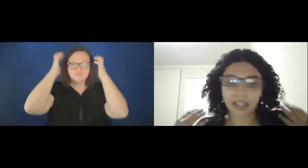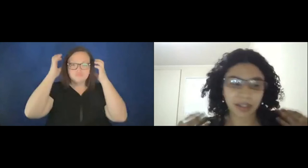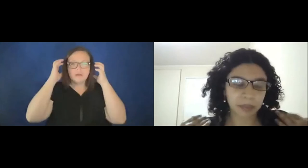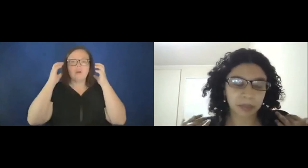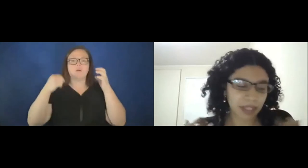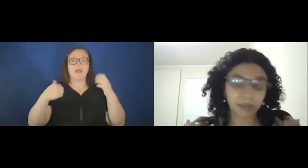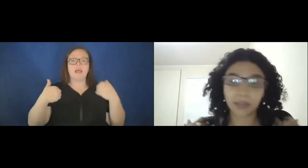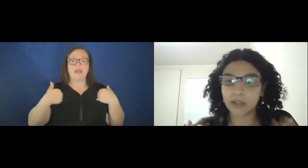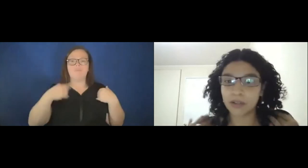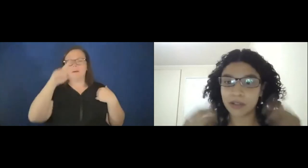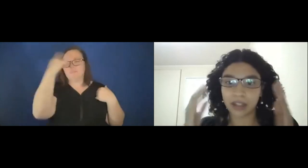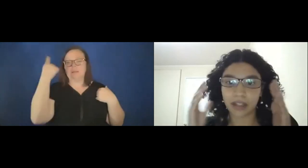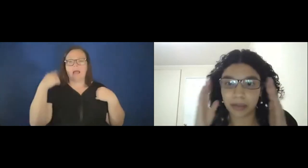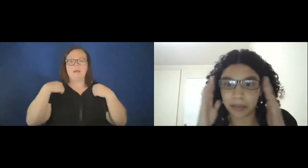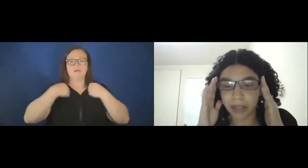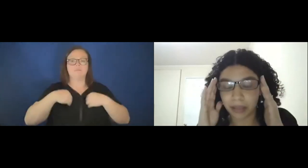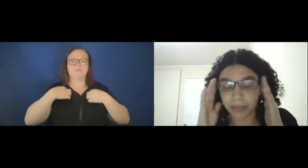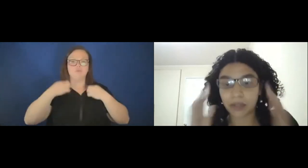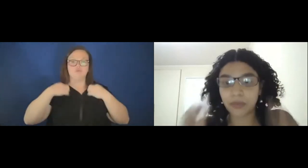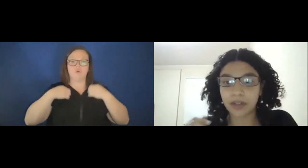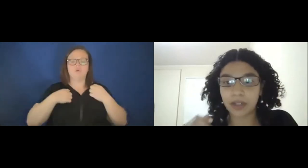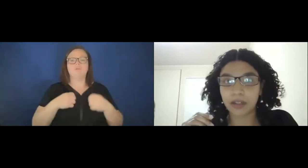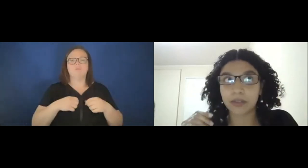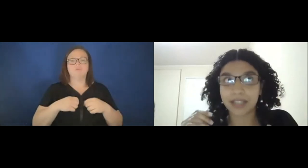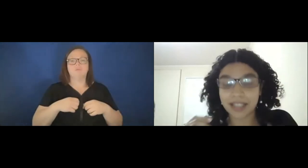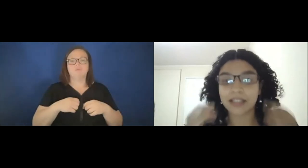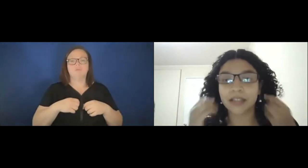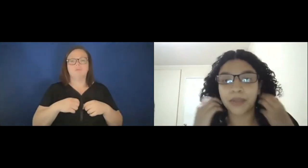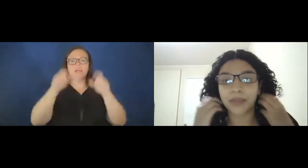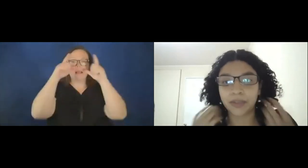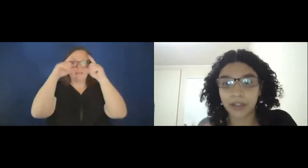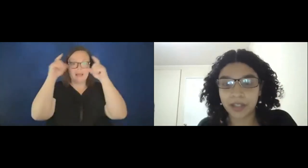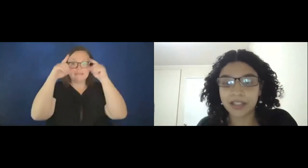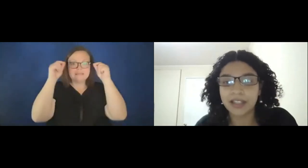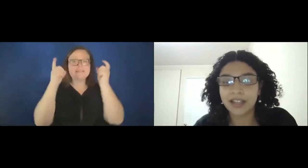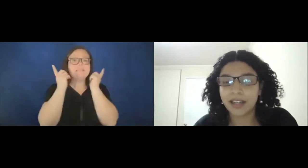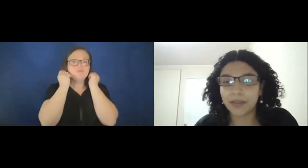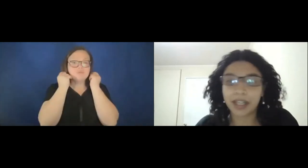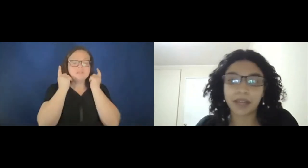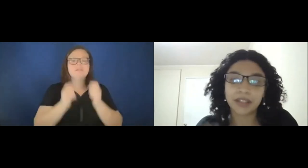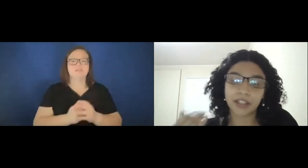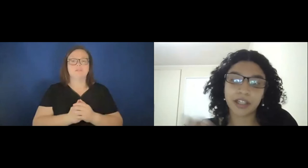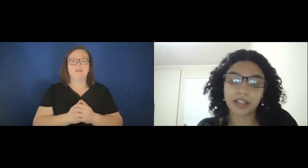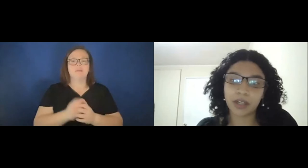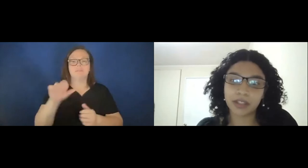a black blouse, a pair of glasses, a pair of earrings. And behind me there is a white